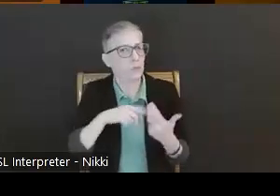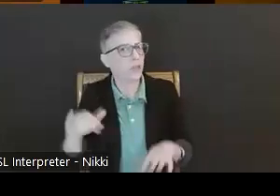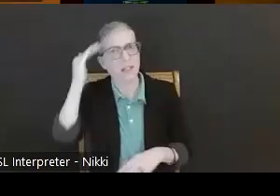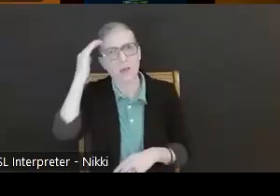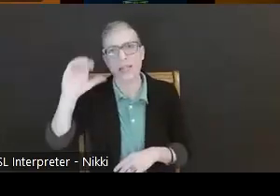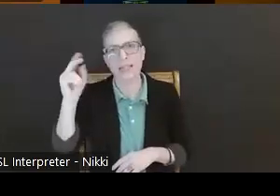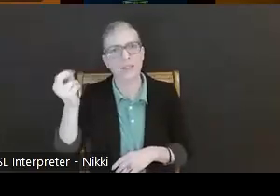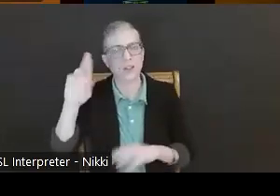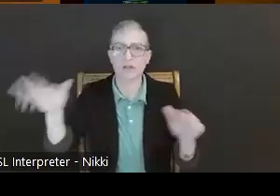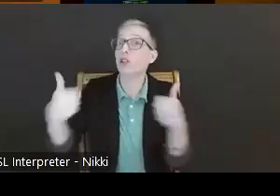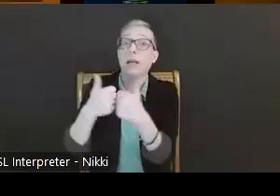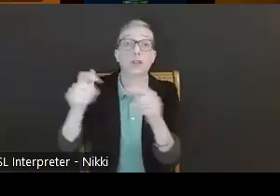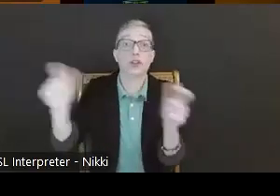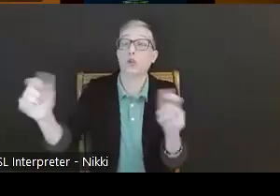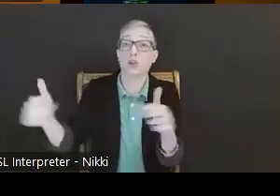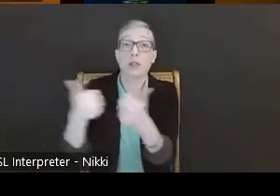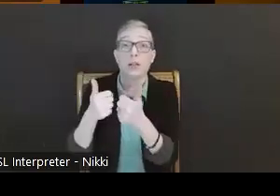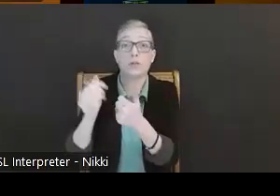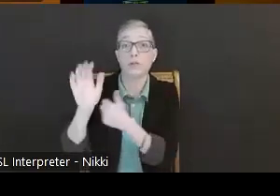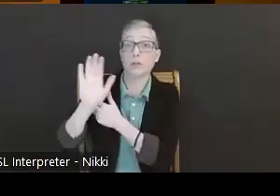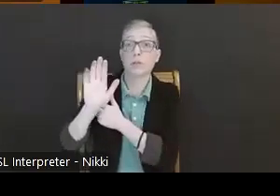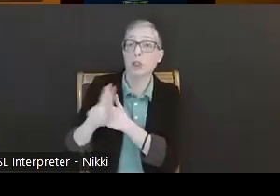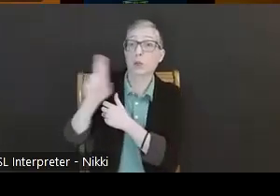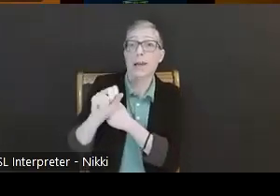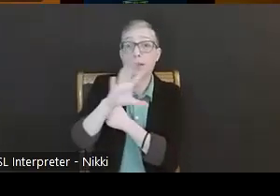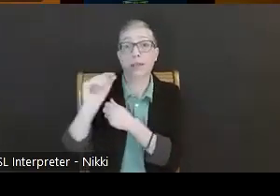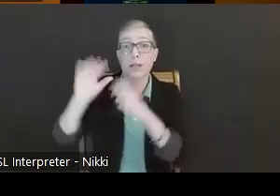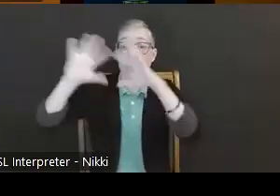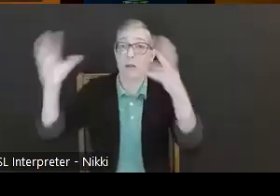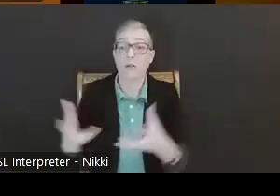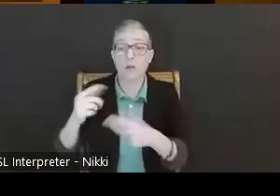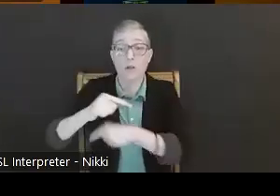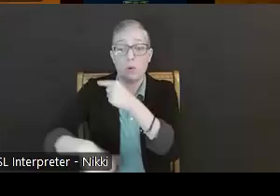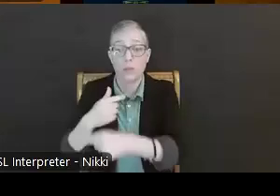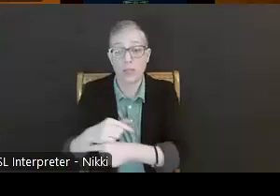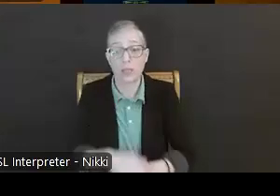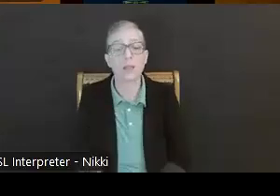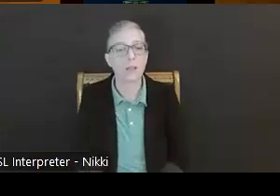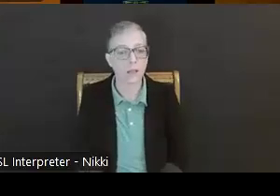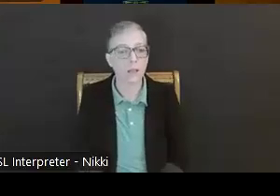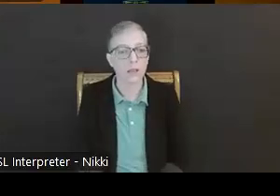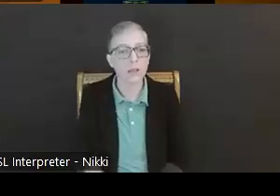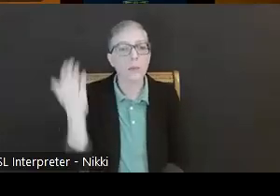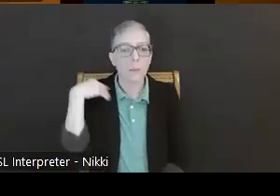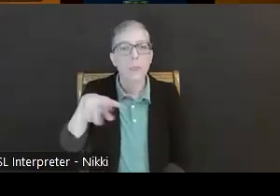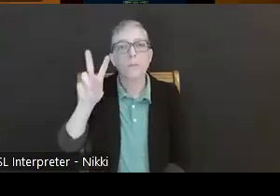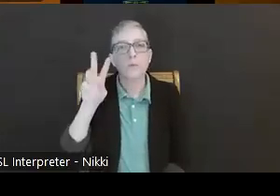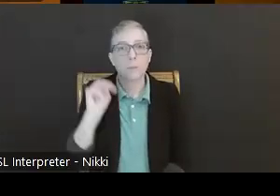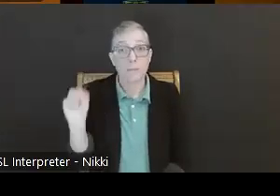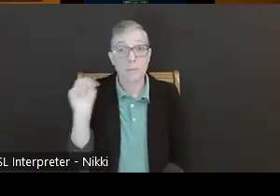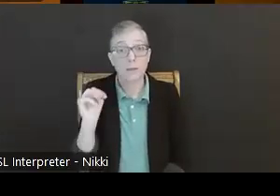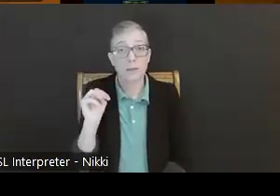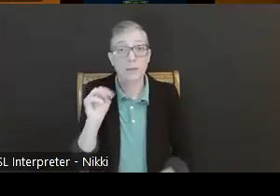and in the US and in 2024 there was um there were two million cases of cancer diagnosed um but with